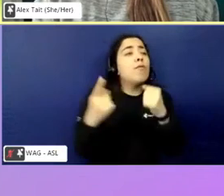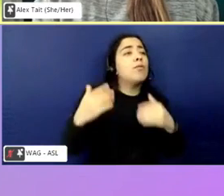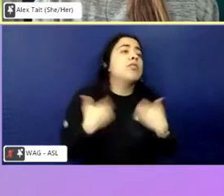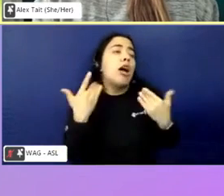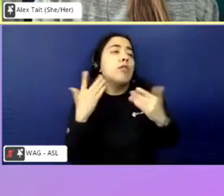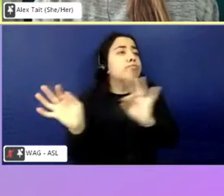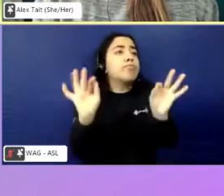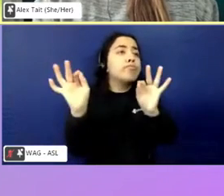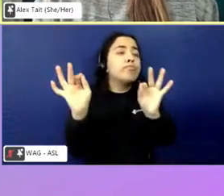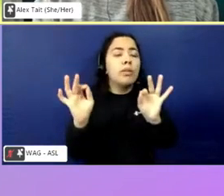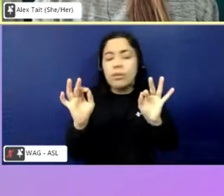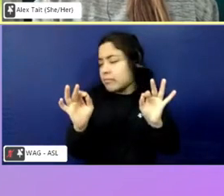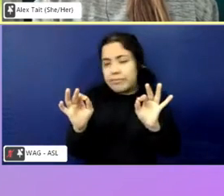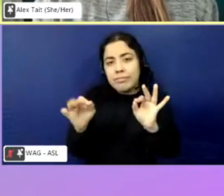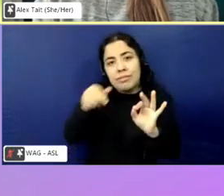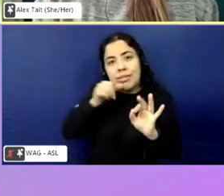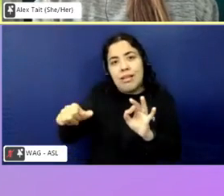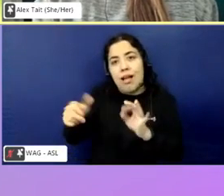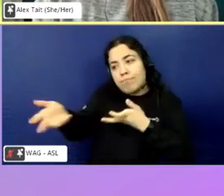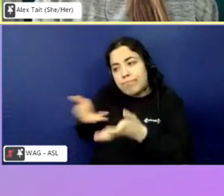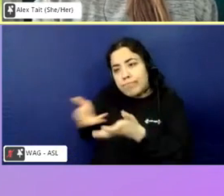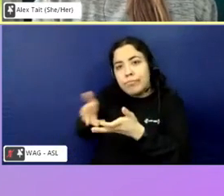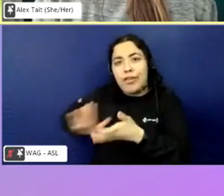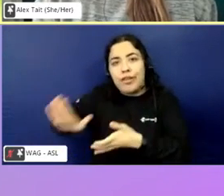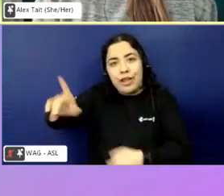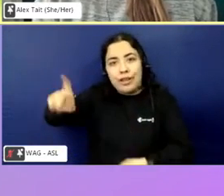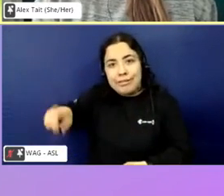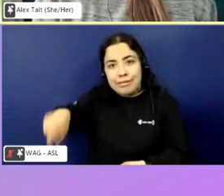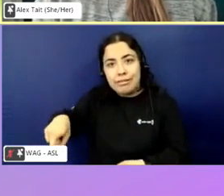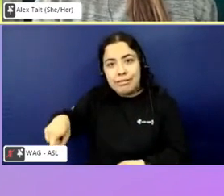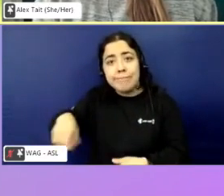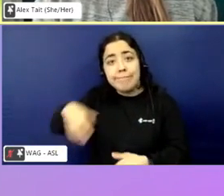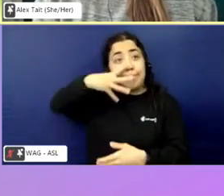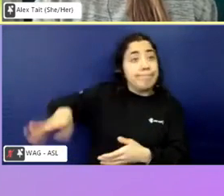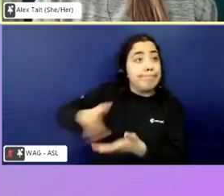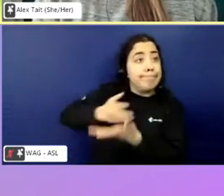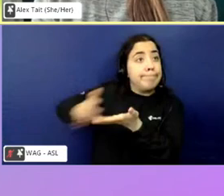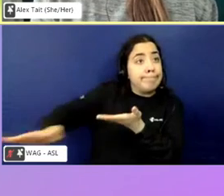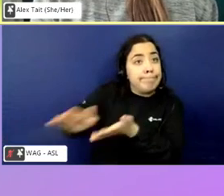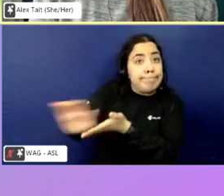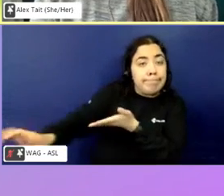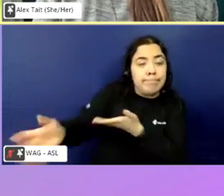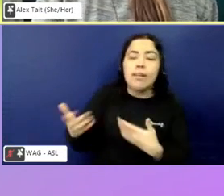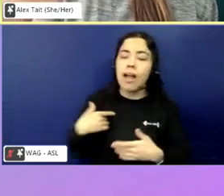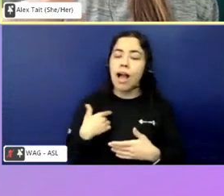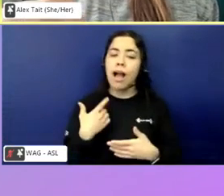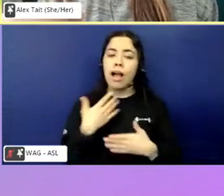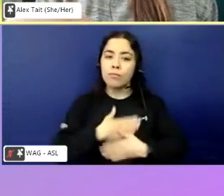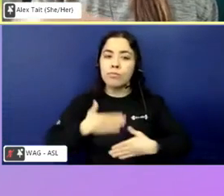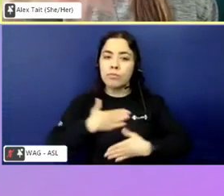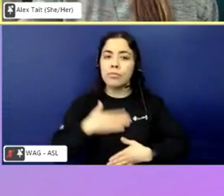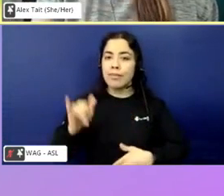society based on assumption that everyone is young, thereby failing to respond appropriately to the real